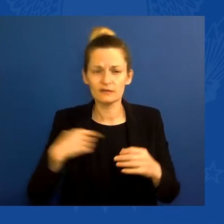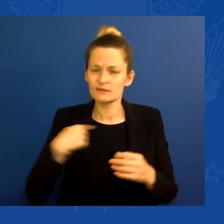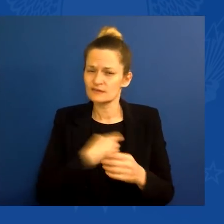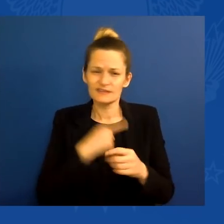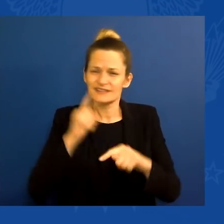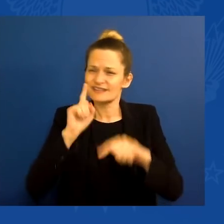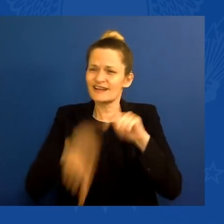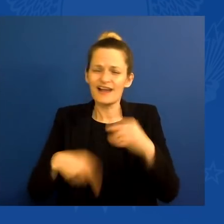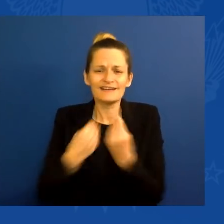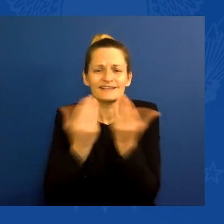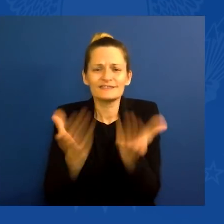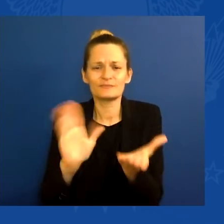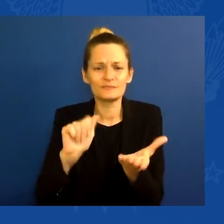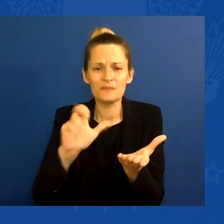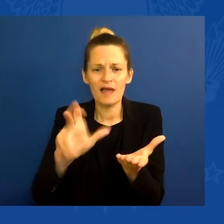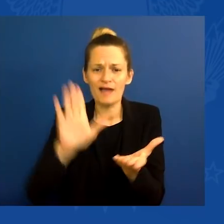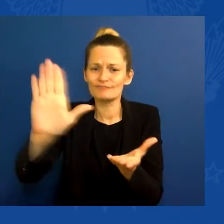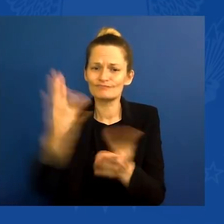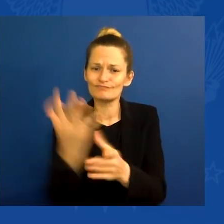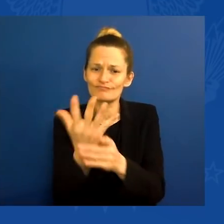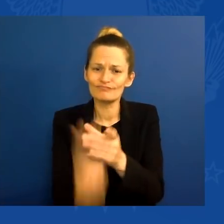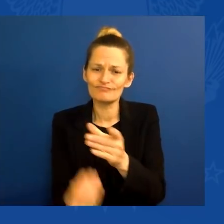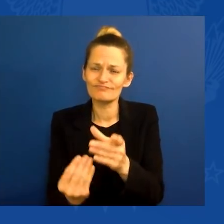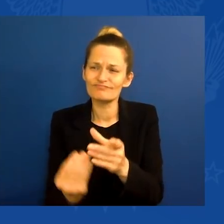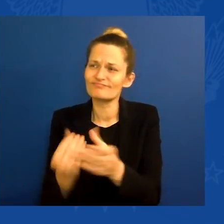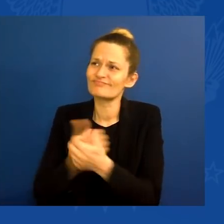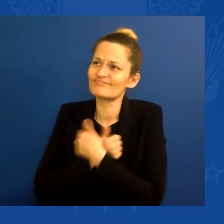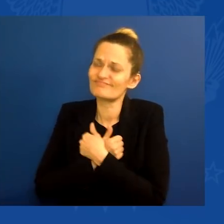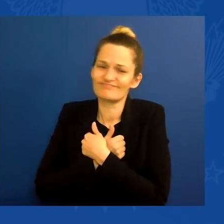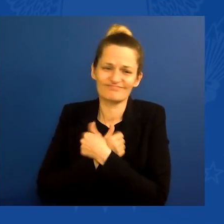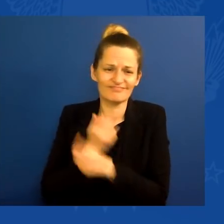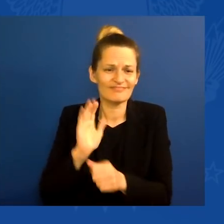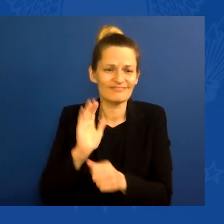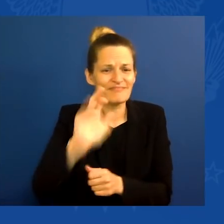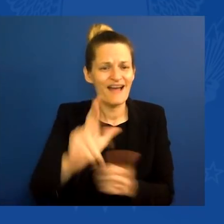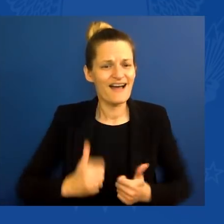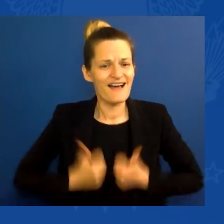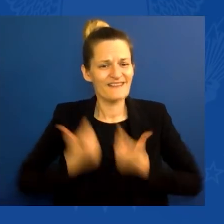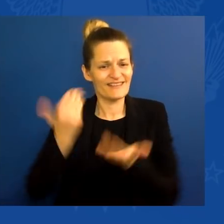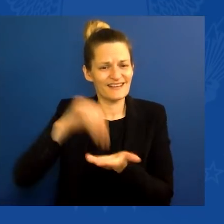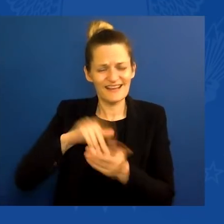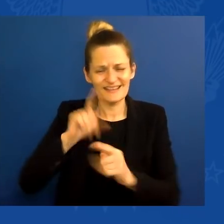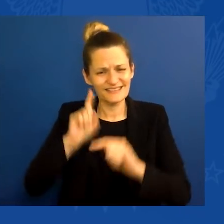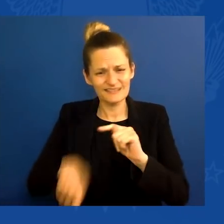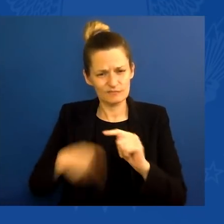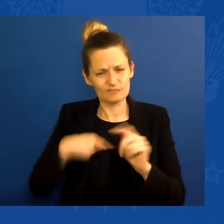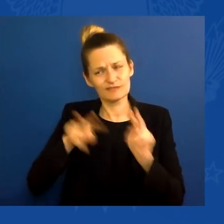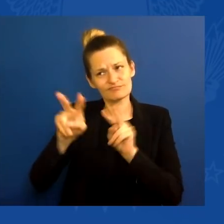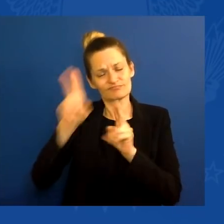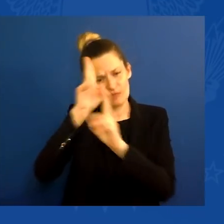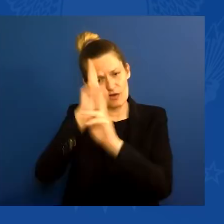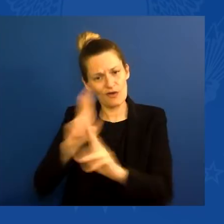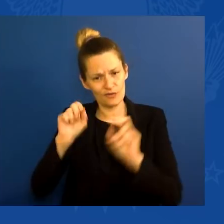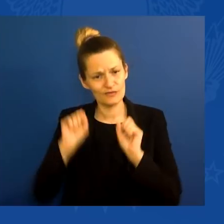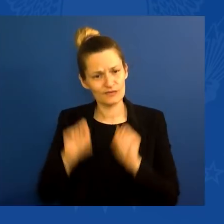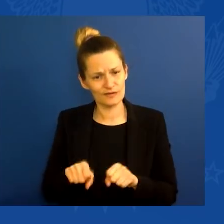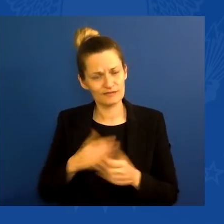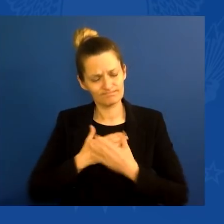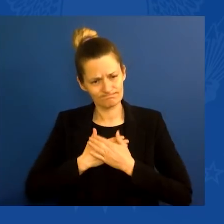I encourage you to look around right now in every direction. You will see men and women from law enforcement from yesterday and today.